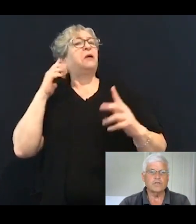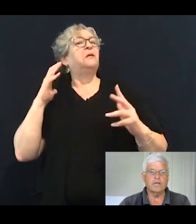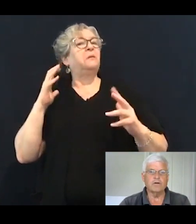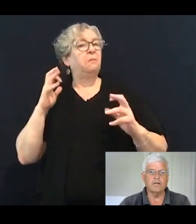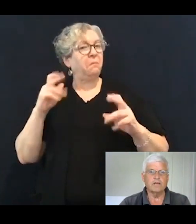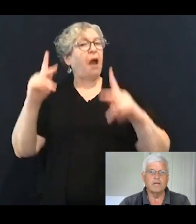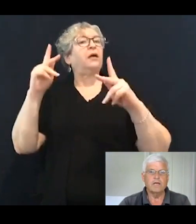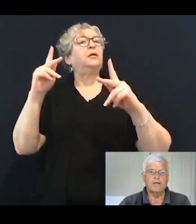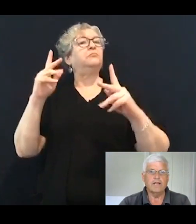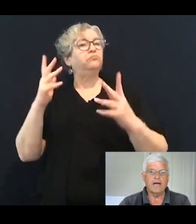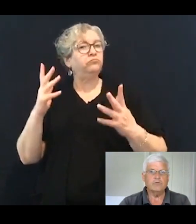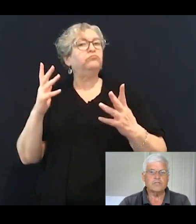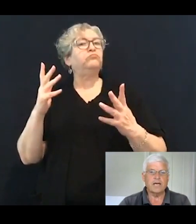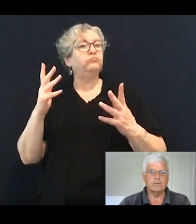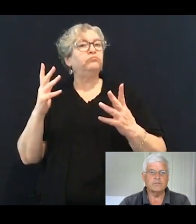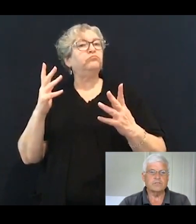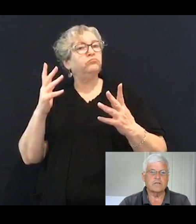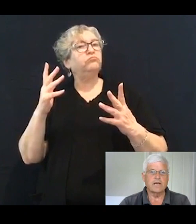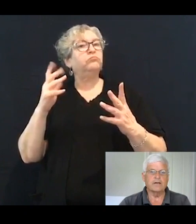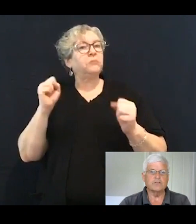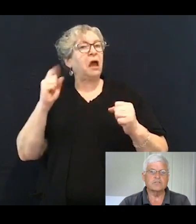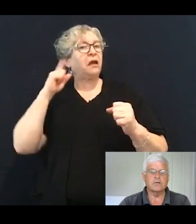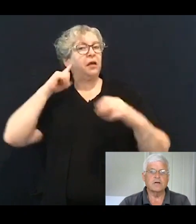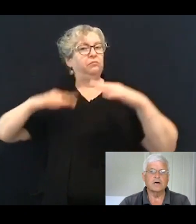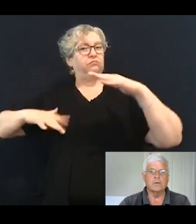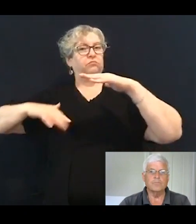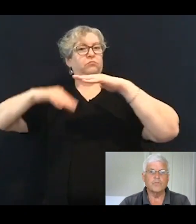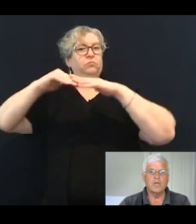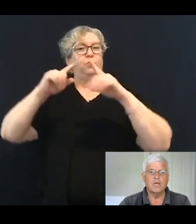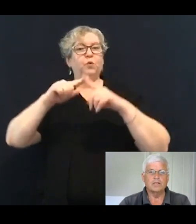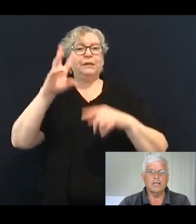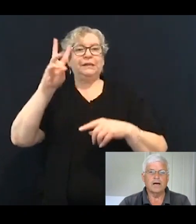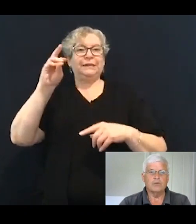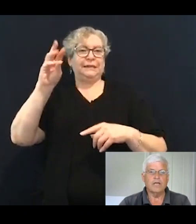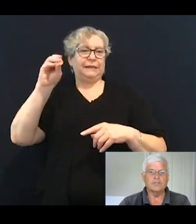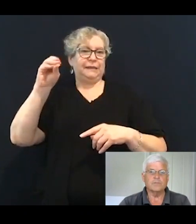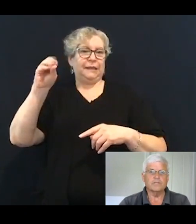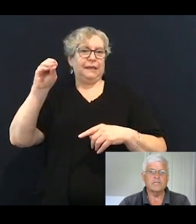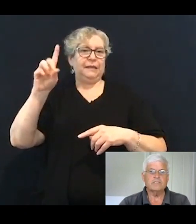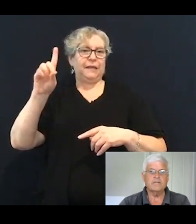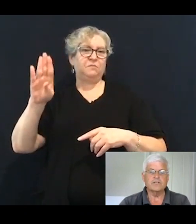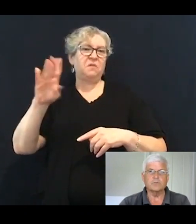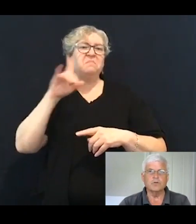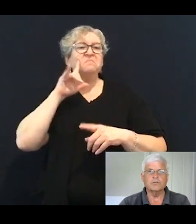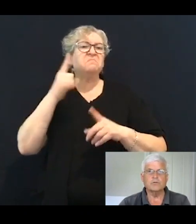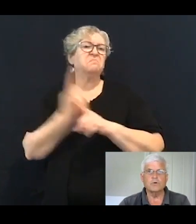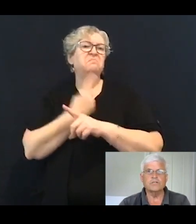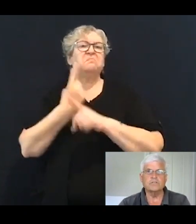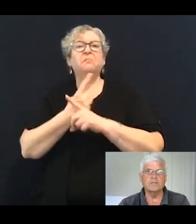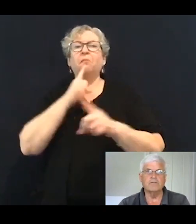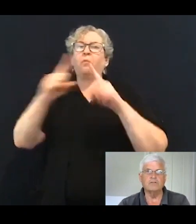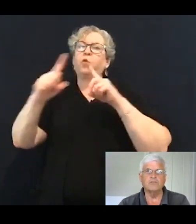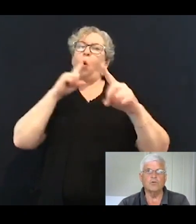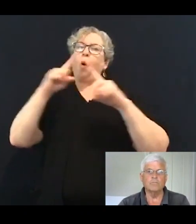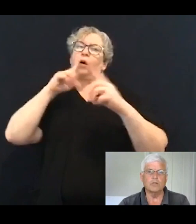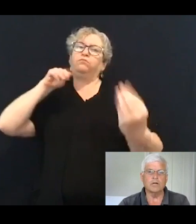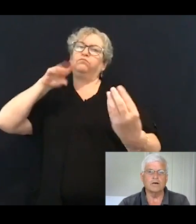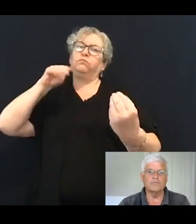Now sounds as loud as about 60 decibels, which is the level of a normal conversation,